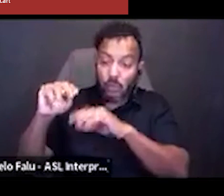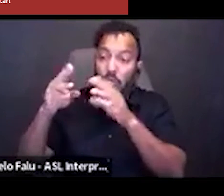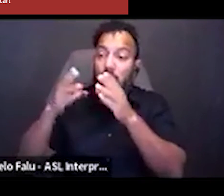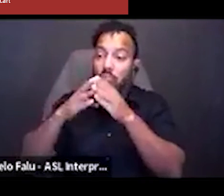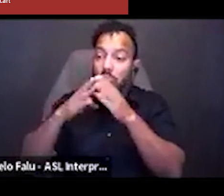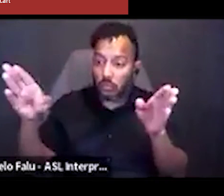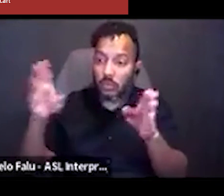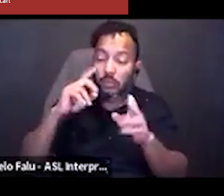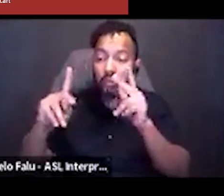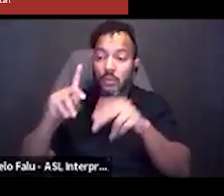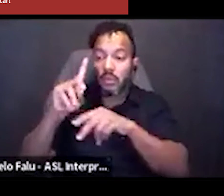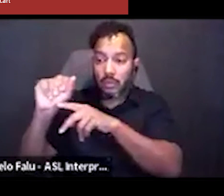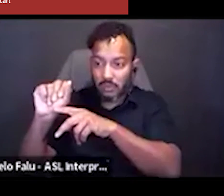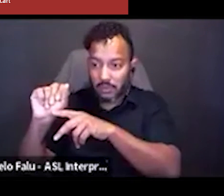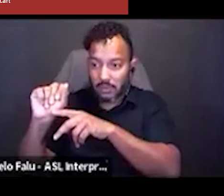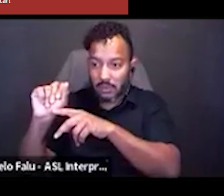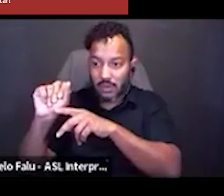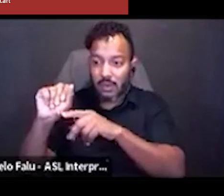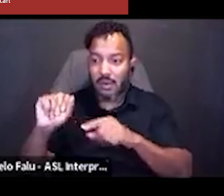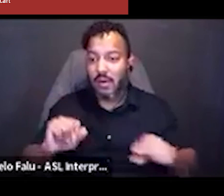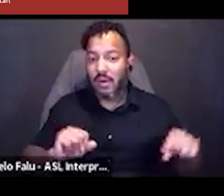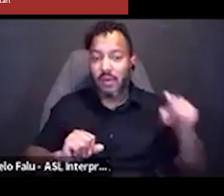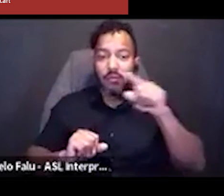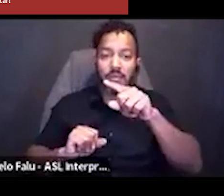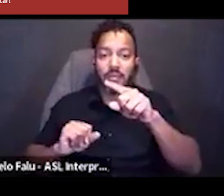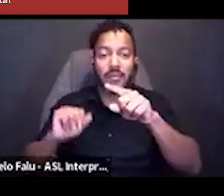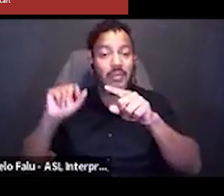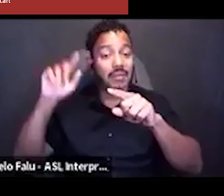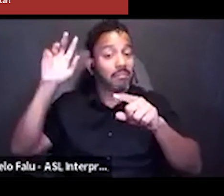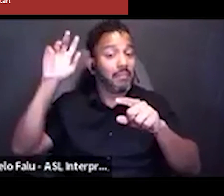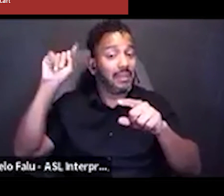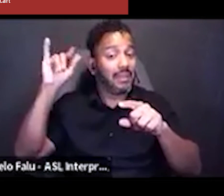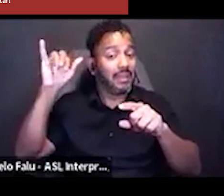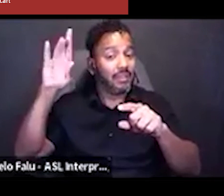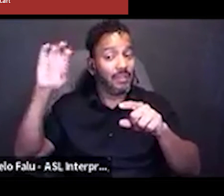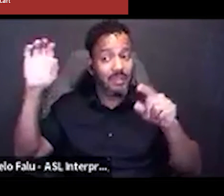I just want to say, that's a very good question. I never thought of that.